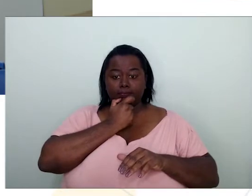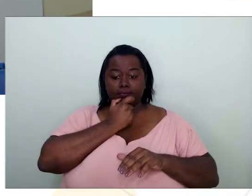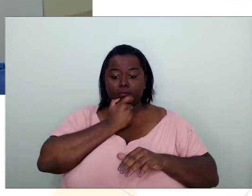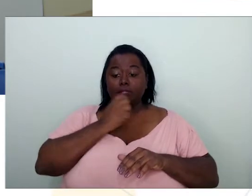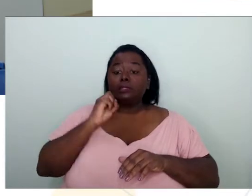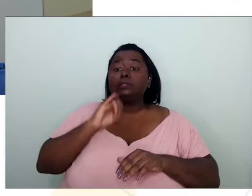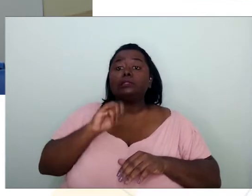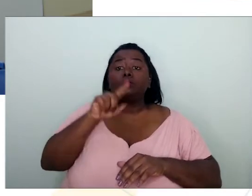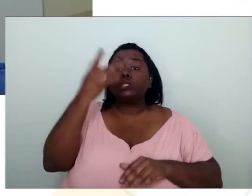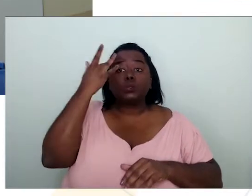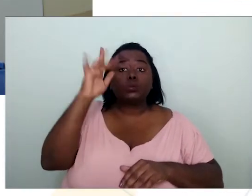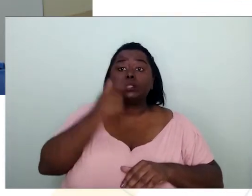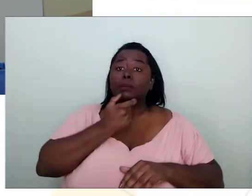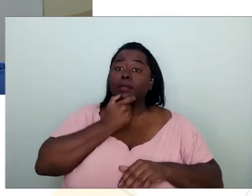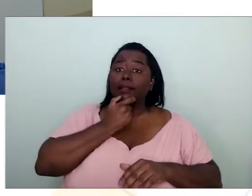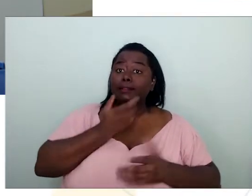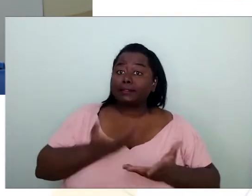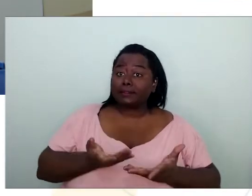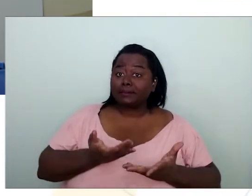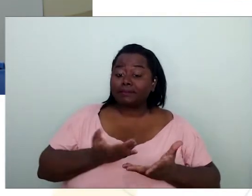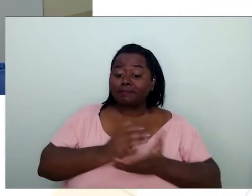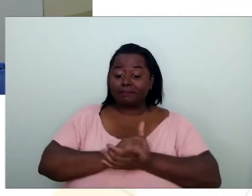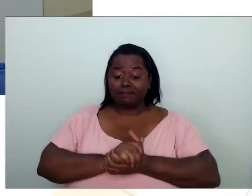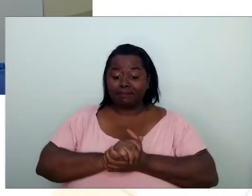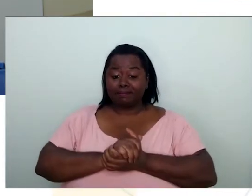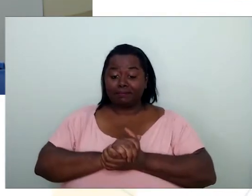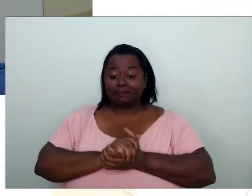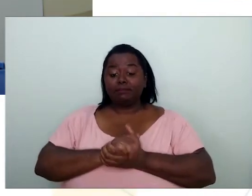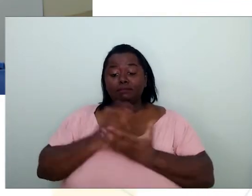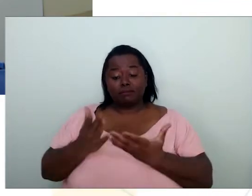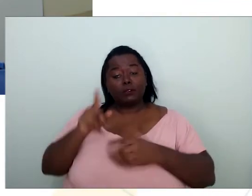then what you know where are the open educational resources that there are in